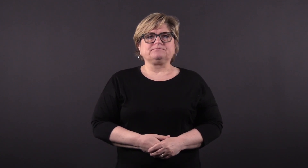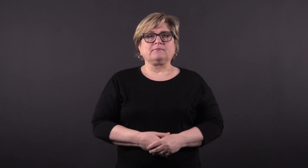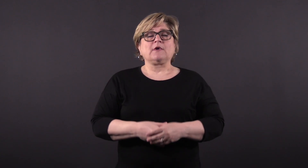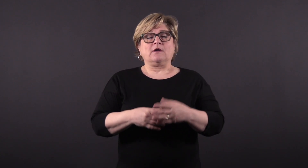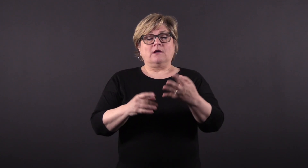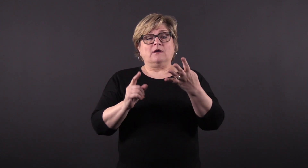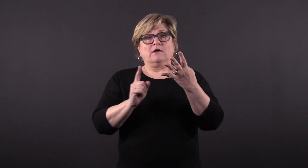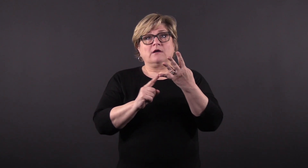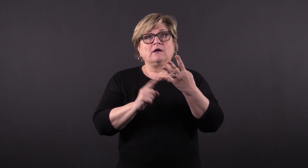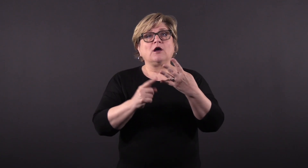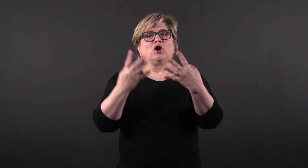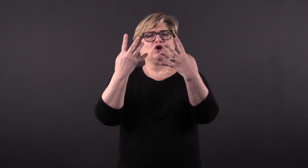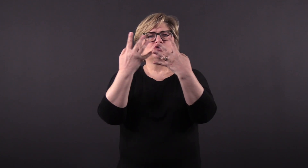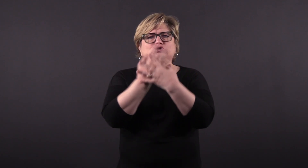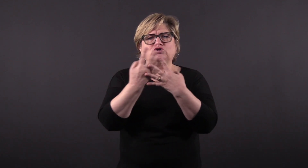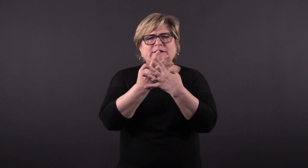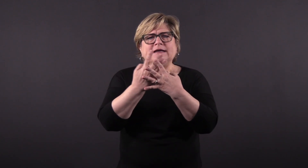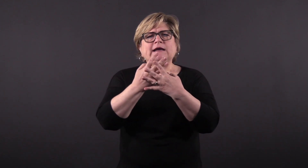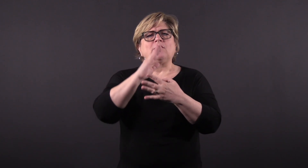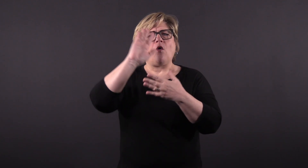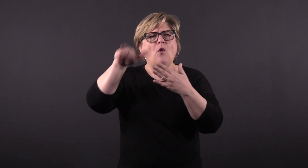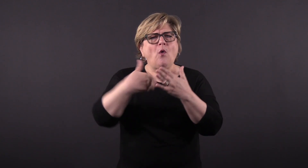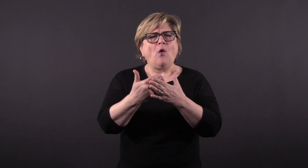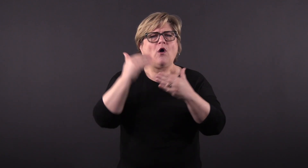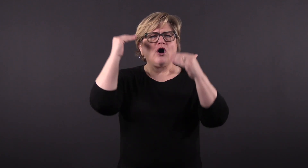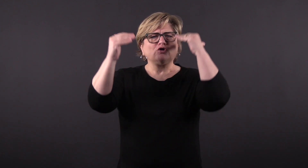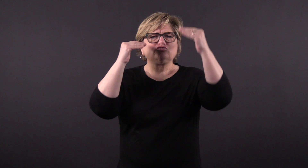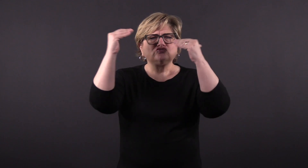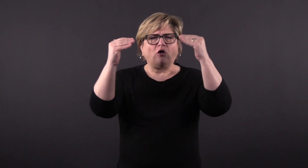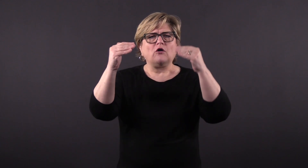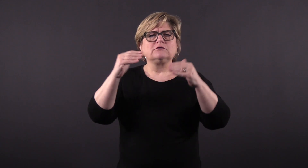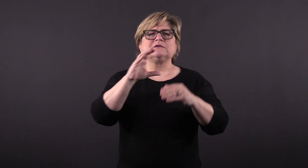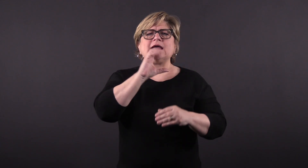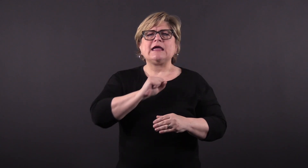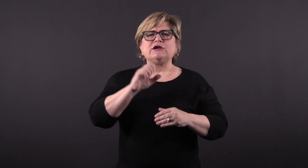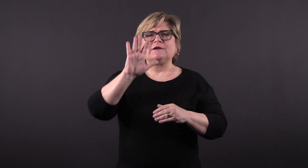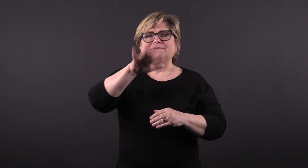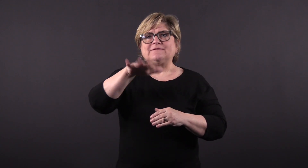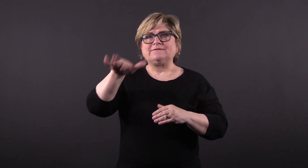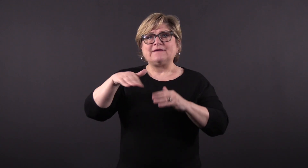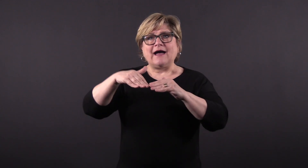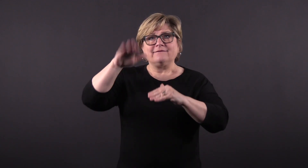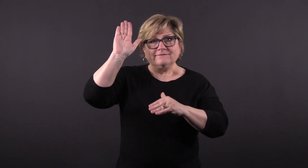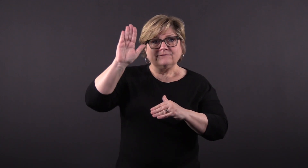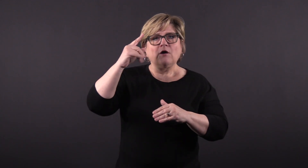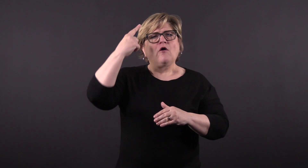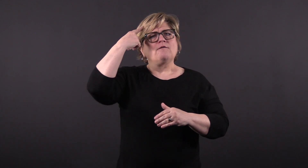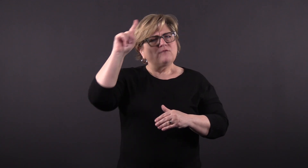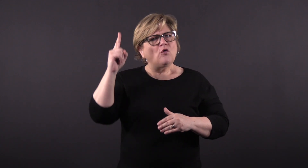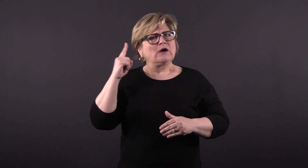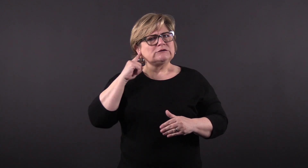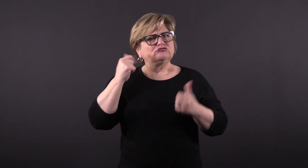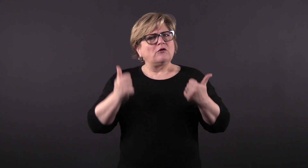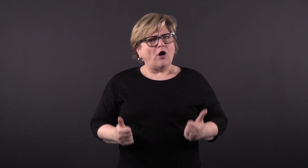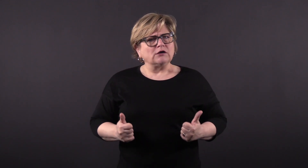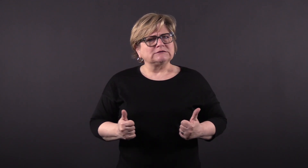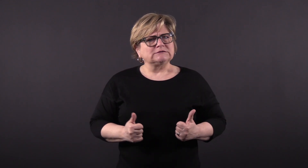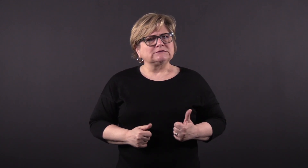Screen all adults age 55+ for hearing loss